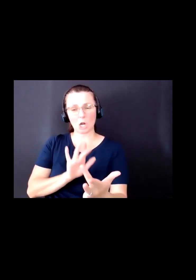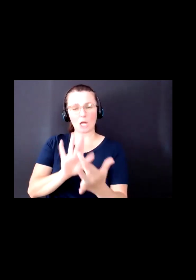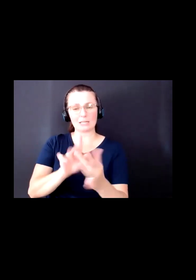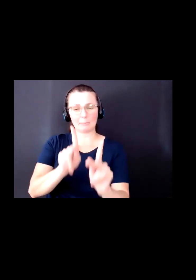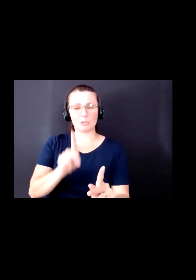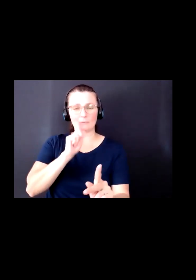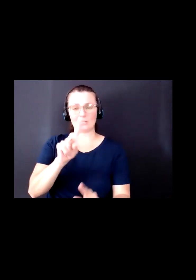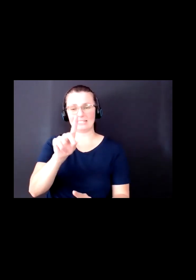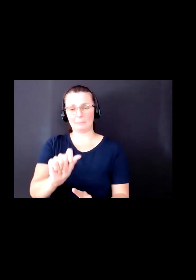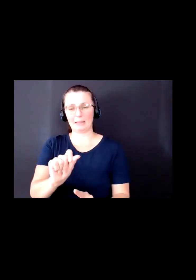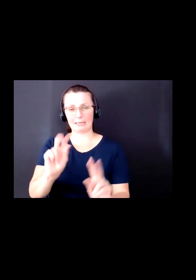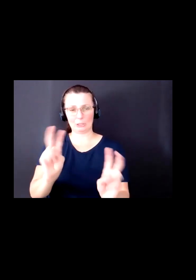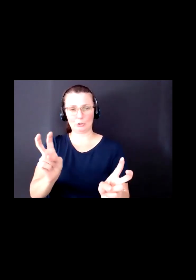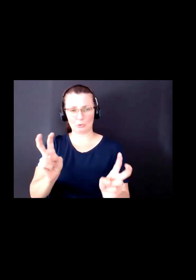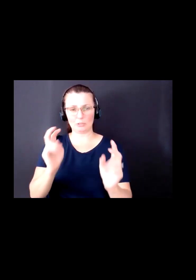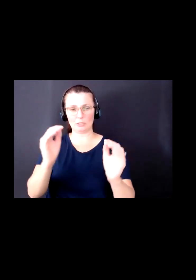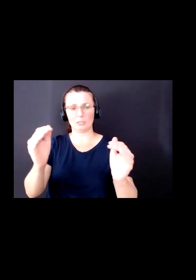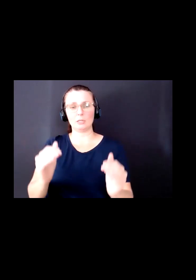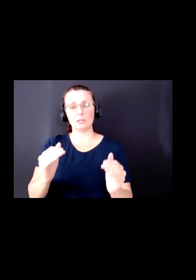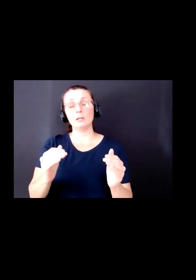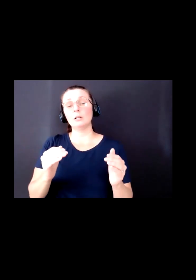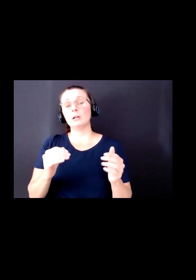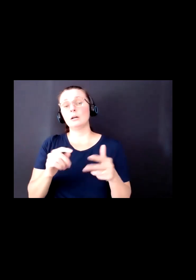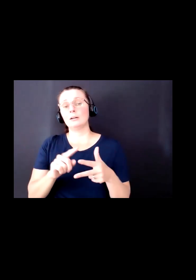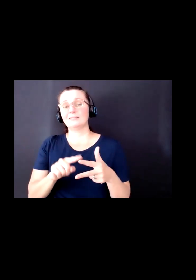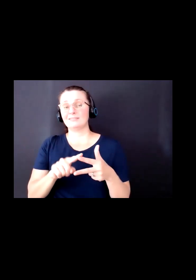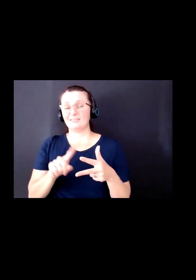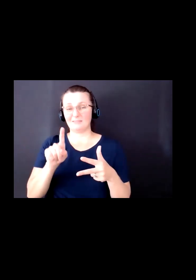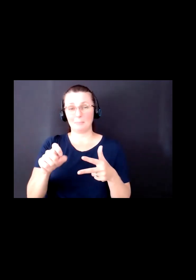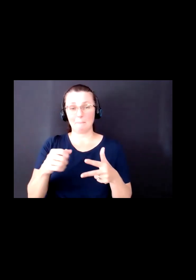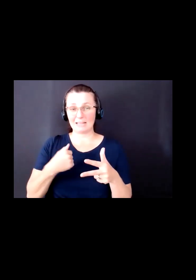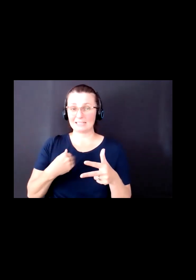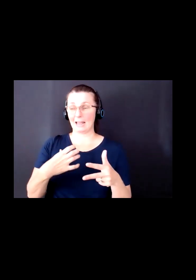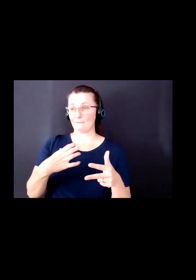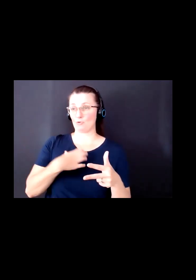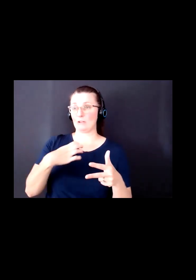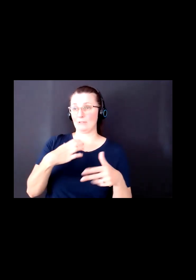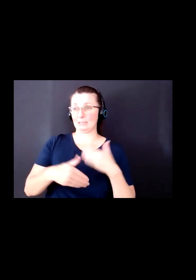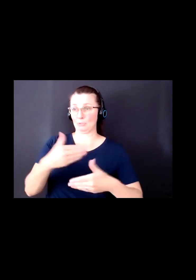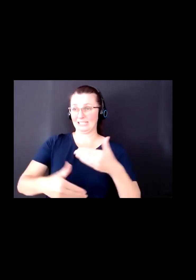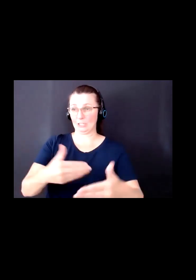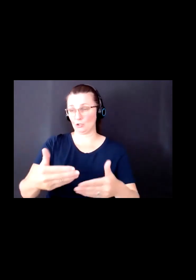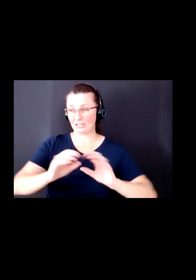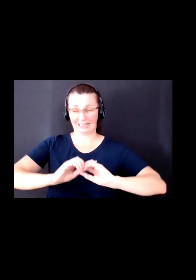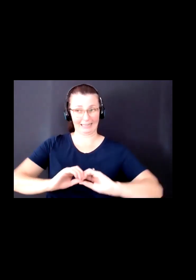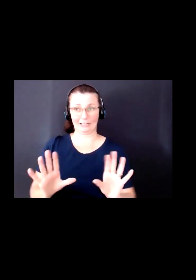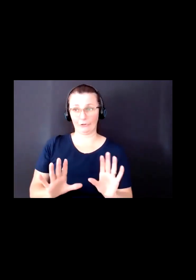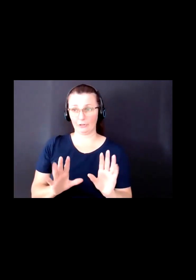Title II entities have to have a clearly outlined grievance procedure for when people are finding that there's a